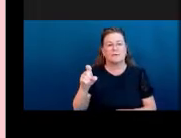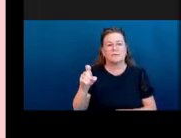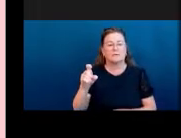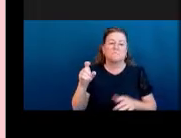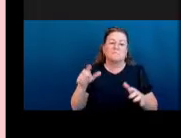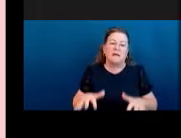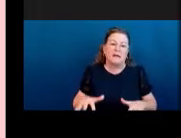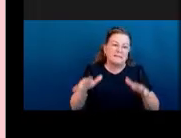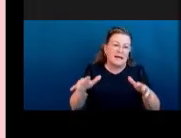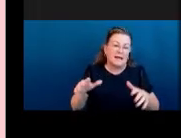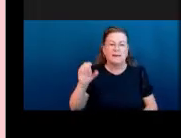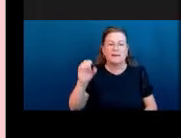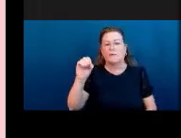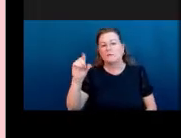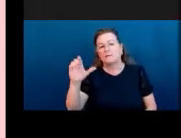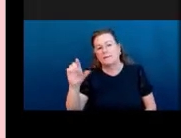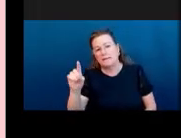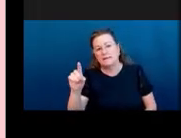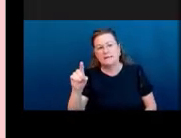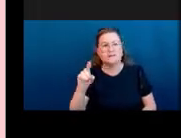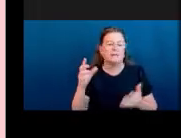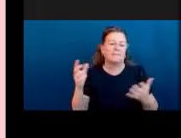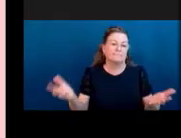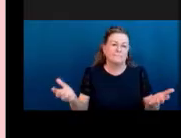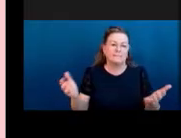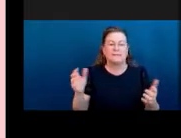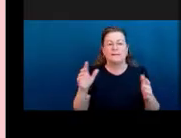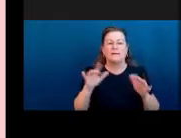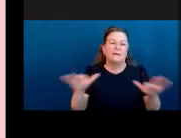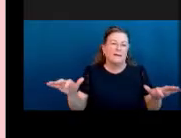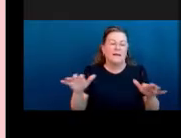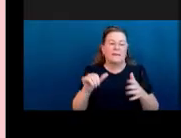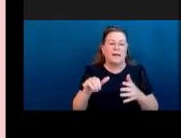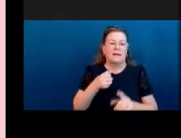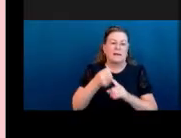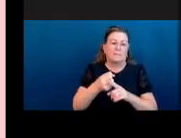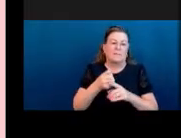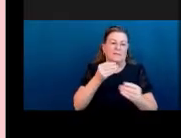whether that's OCD, that can also impact our feeding. Sleep